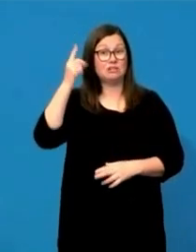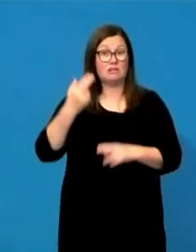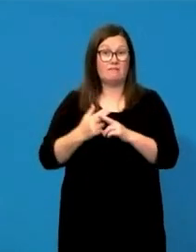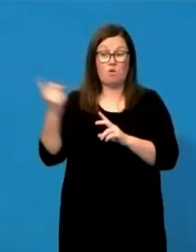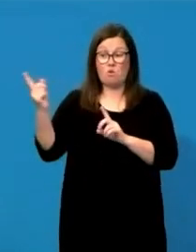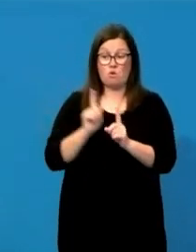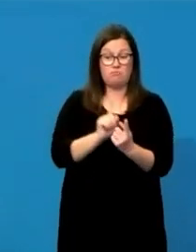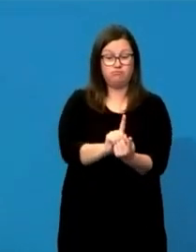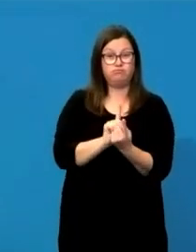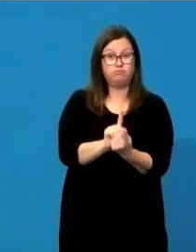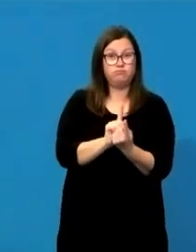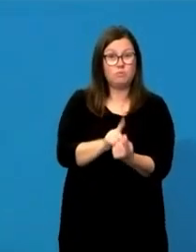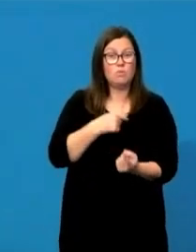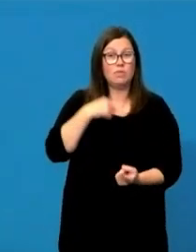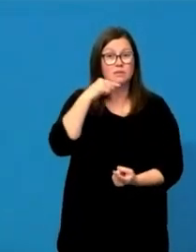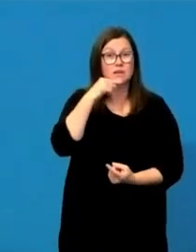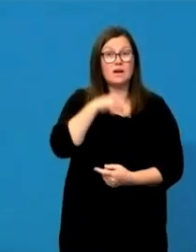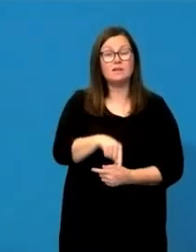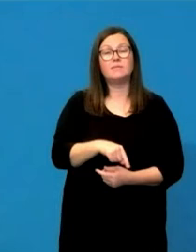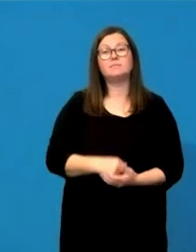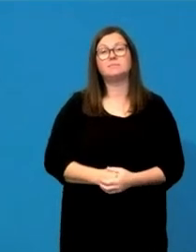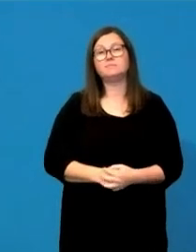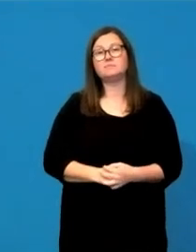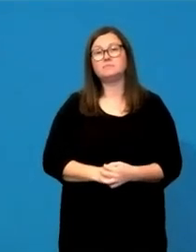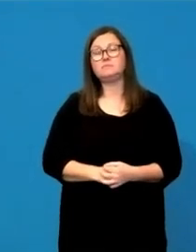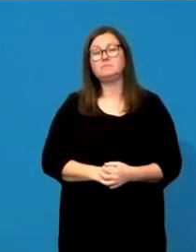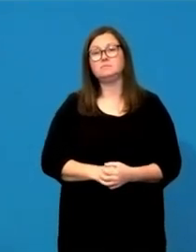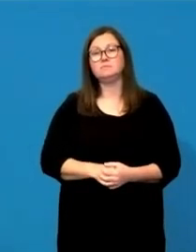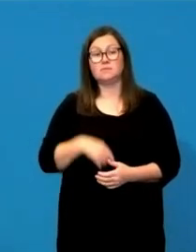And do you talk to other parents in the community who have children